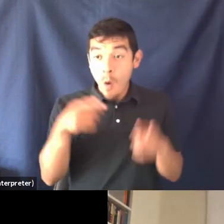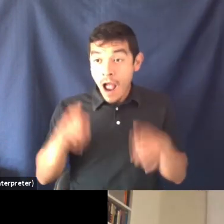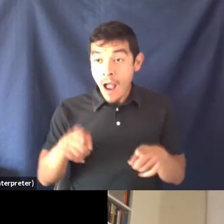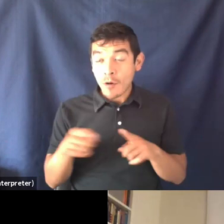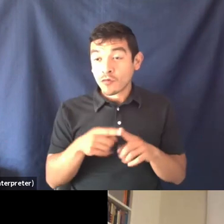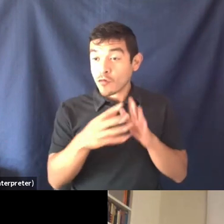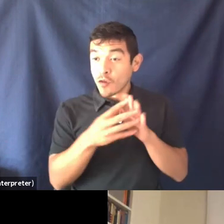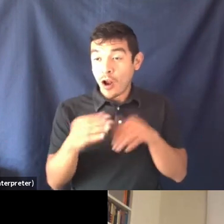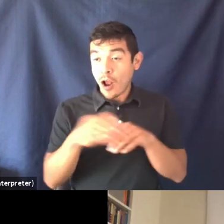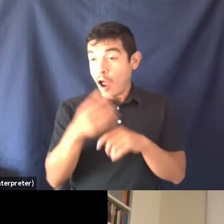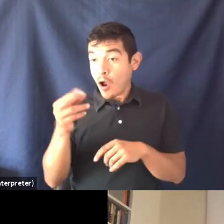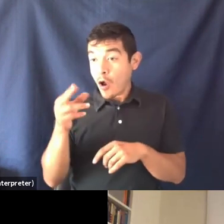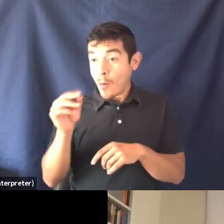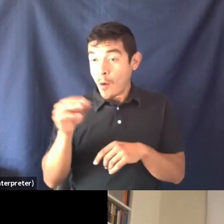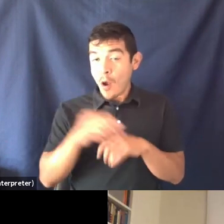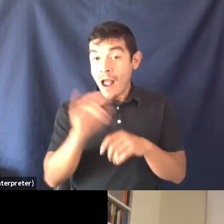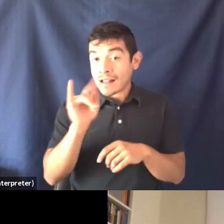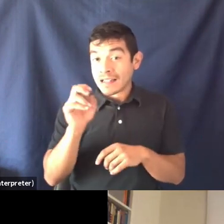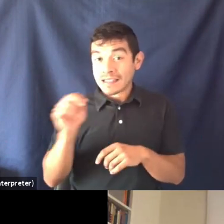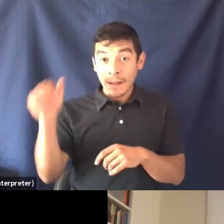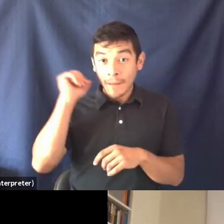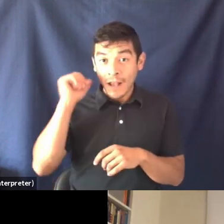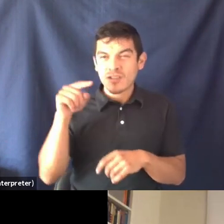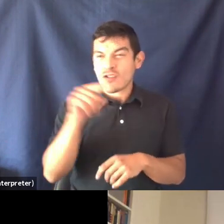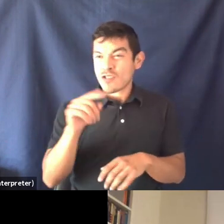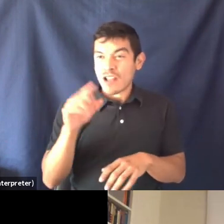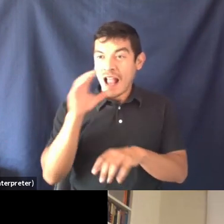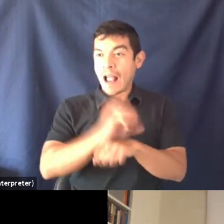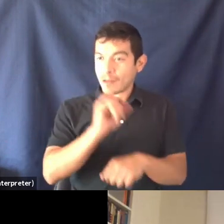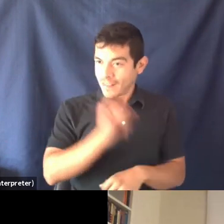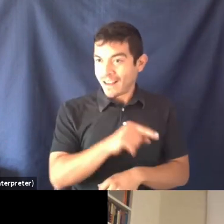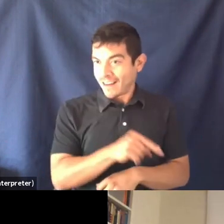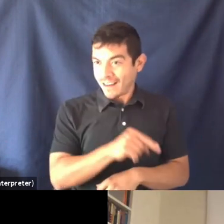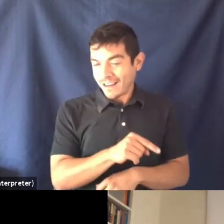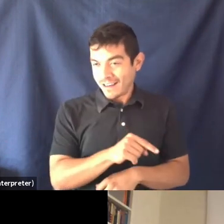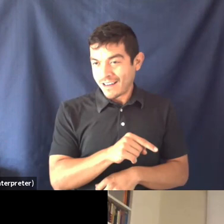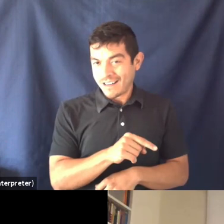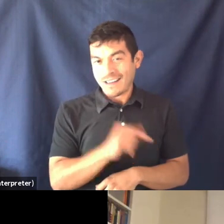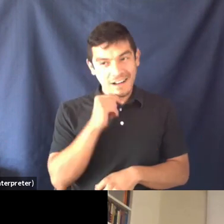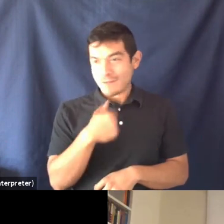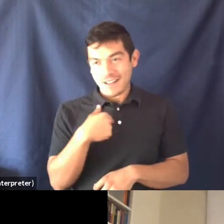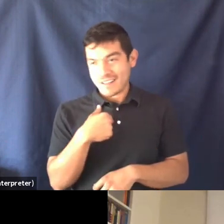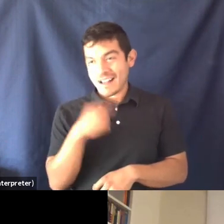of Zeytin's back and so she captured that action. Oh, wow, so you did, that's the thing,